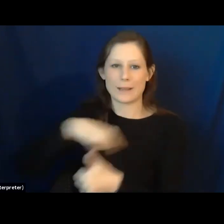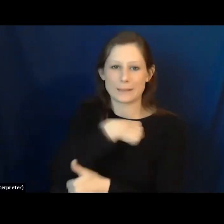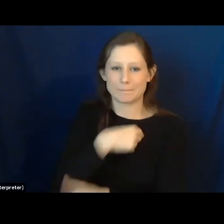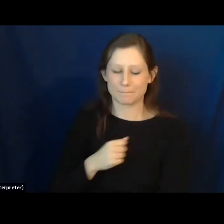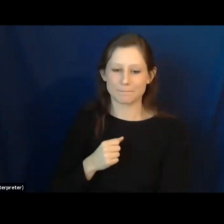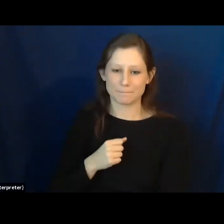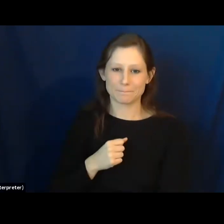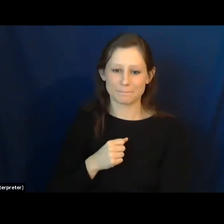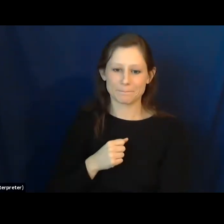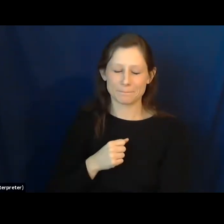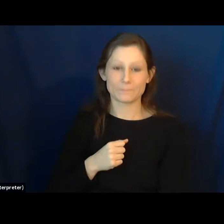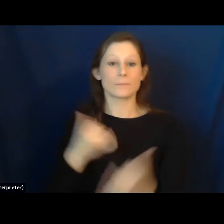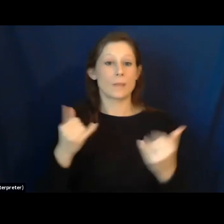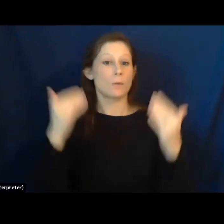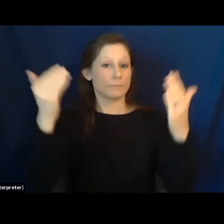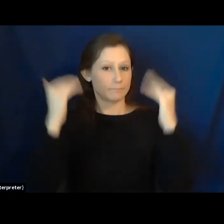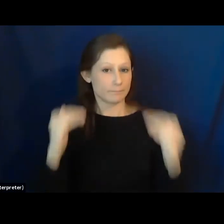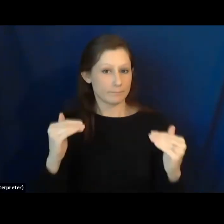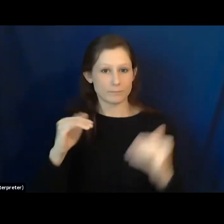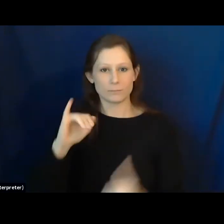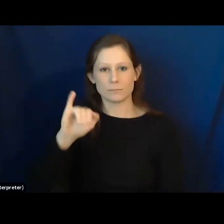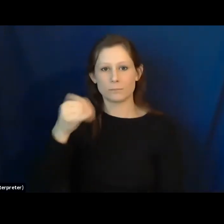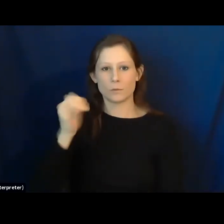So next we want to move on to Jenna McNeal.